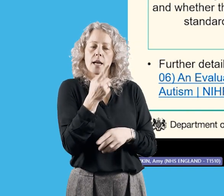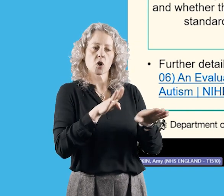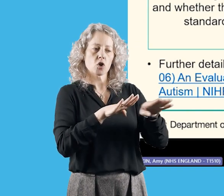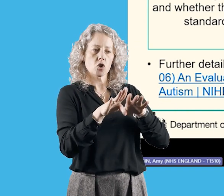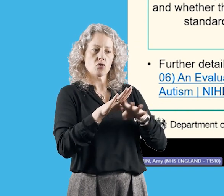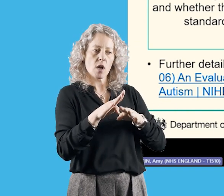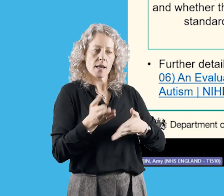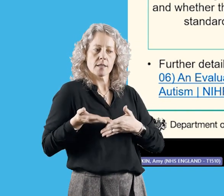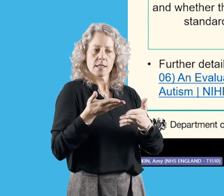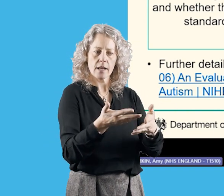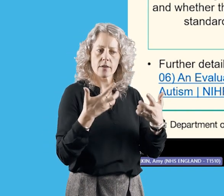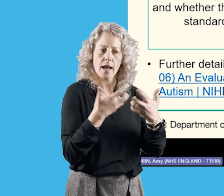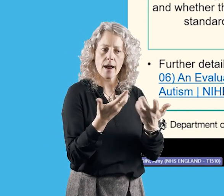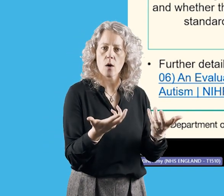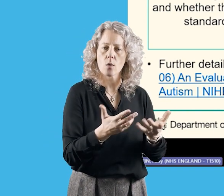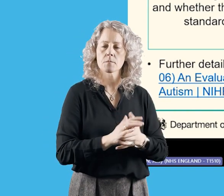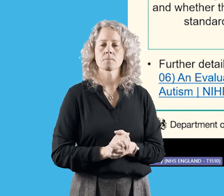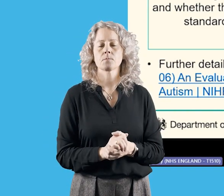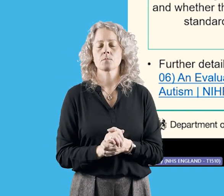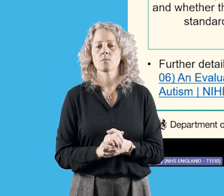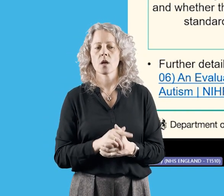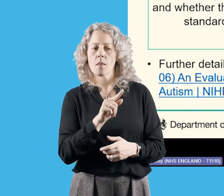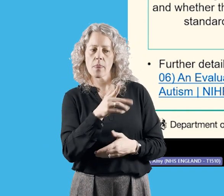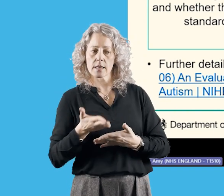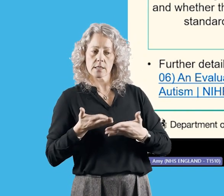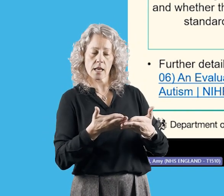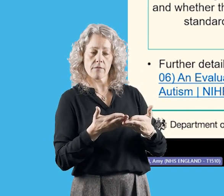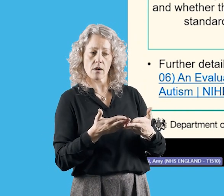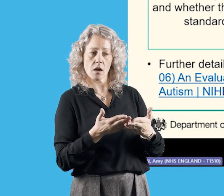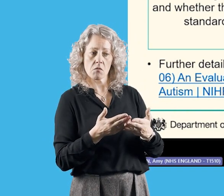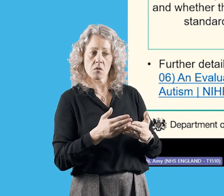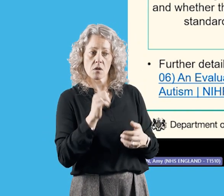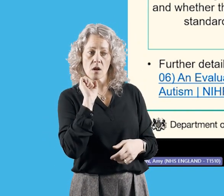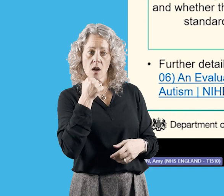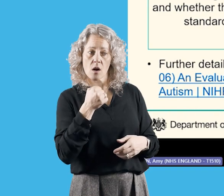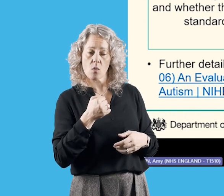delivered in practise and whether this delivery meets the standards set out in the